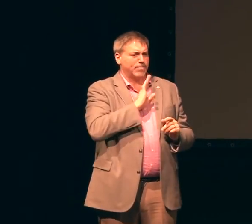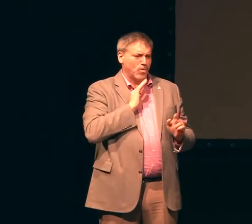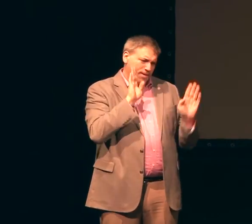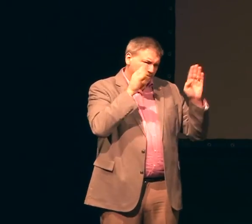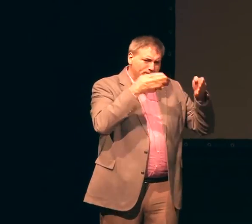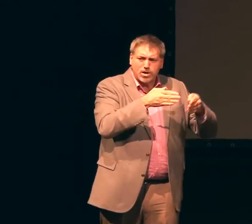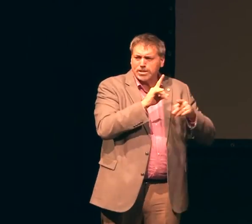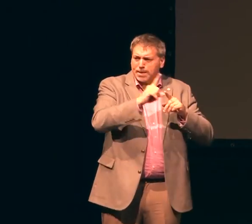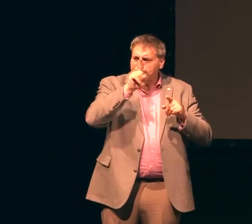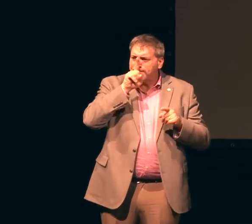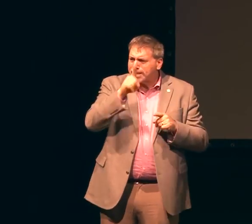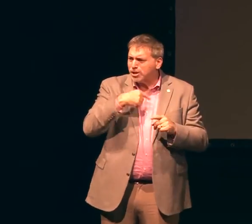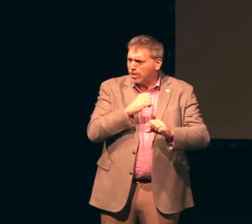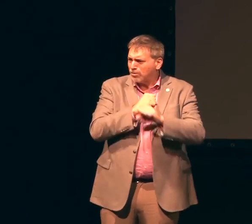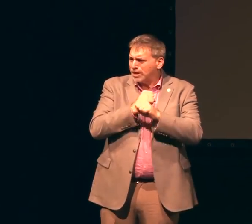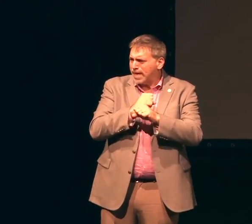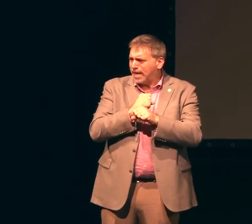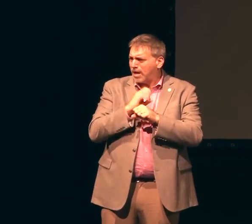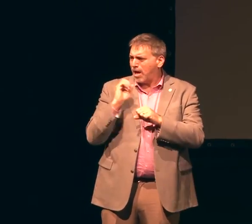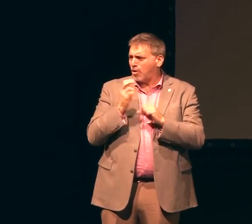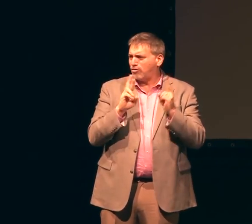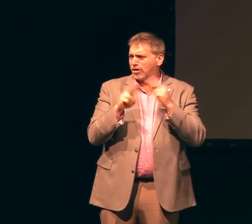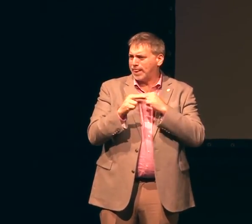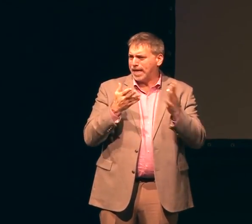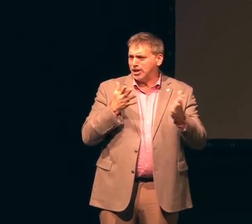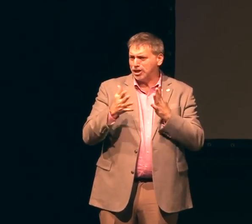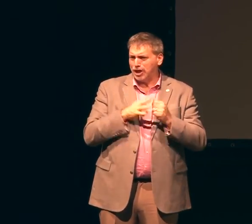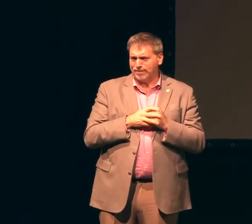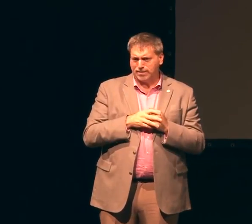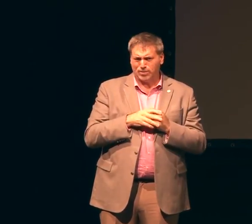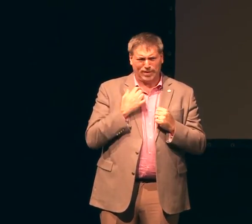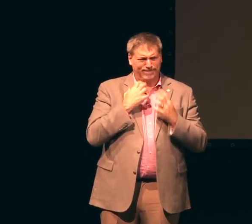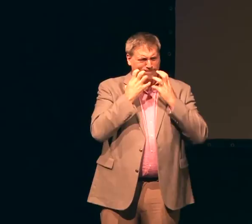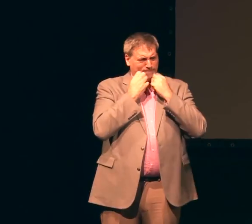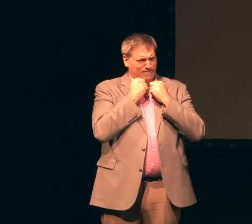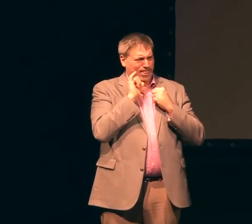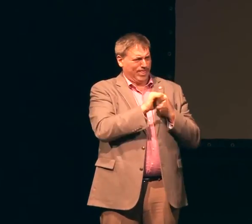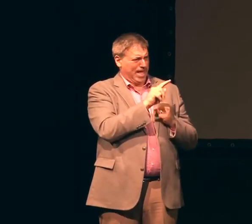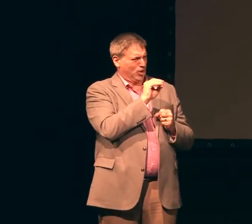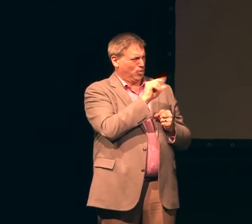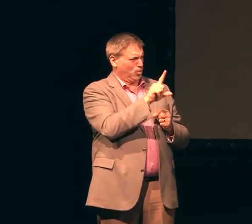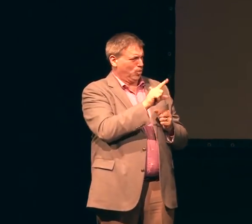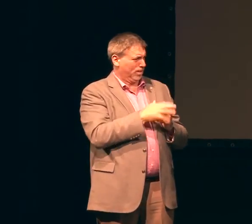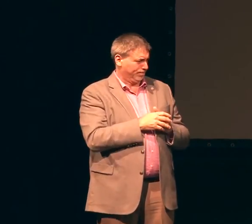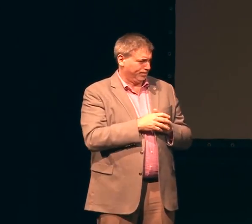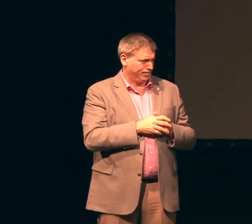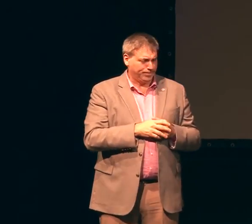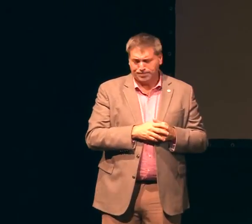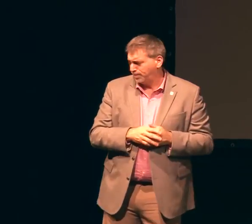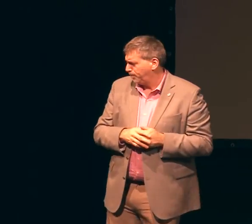us. And members want the NAD board to watch and protect this cherished service and tool